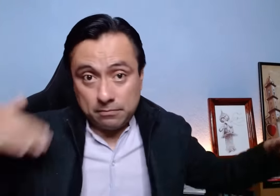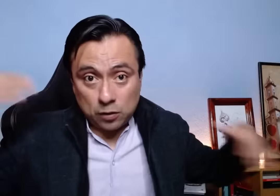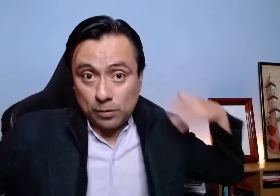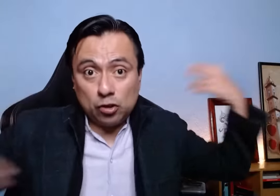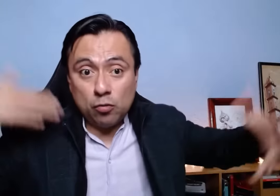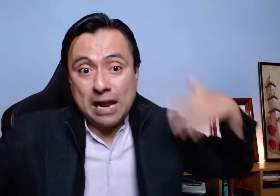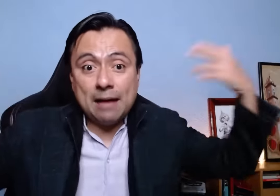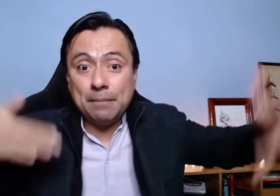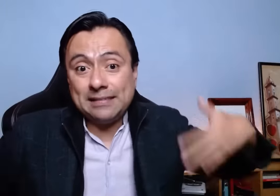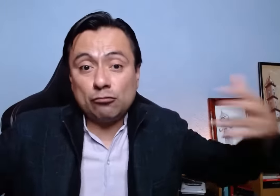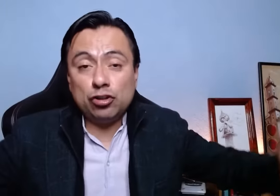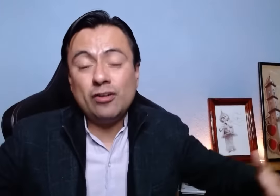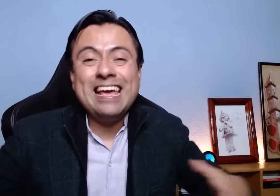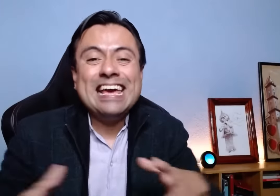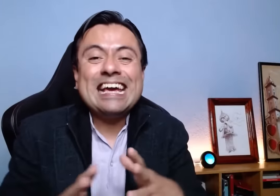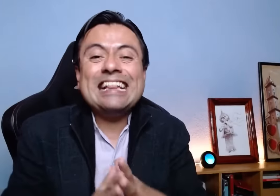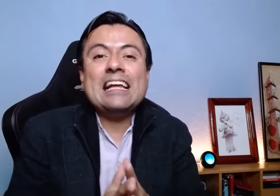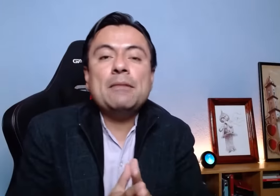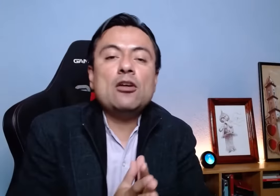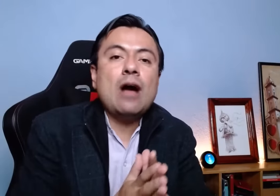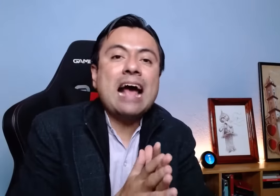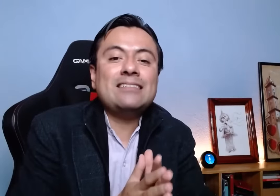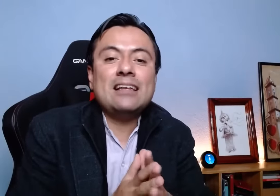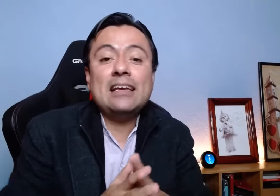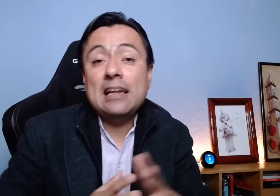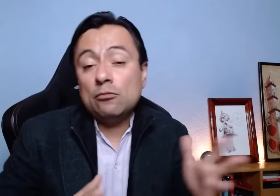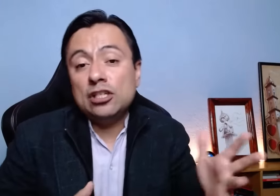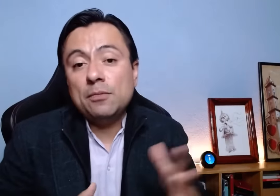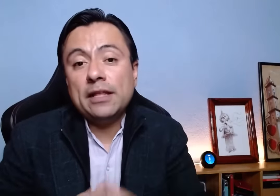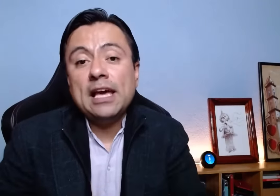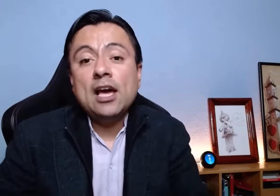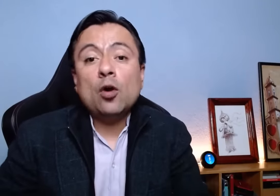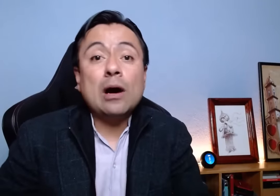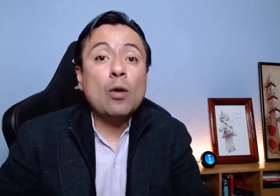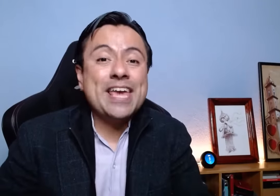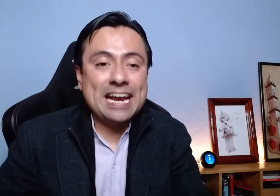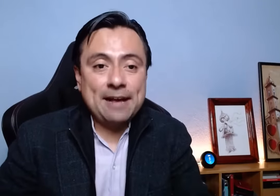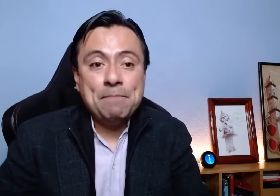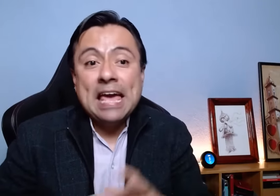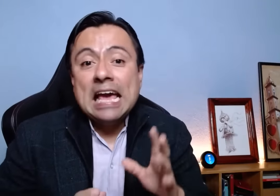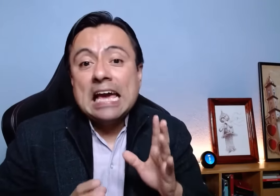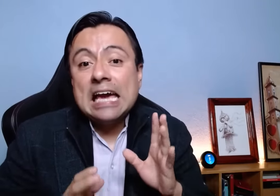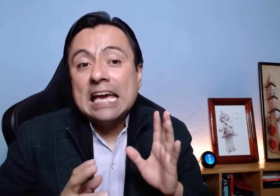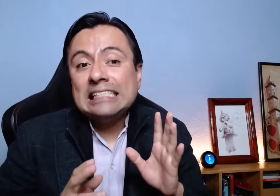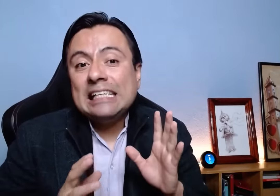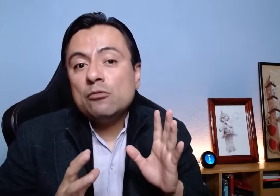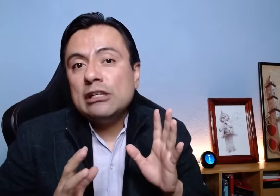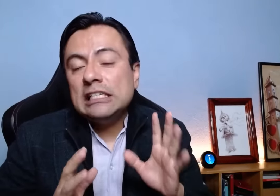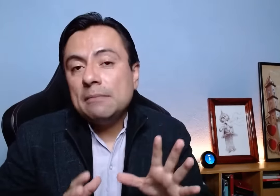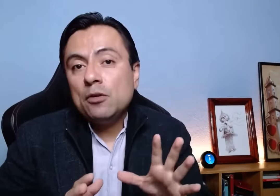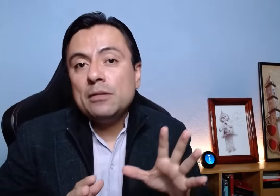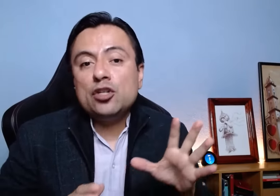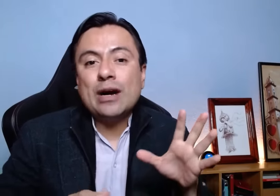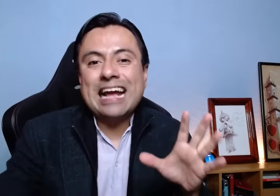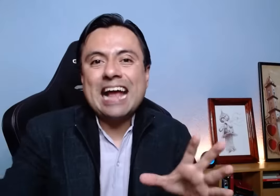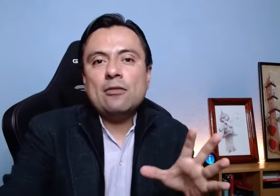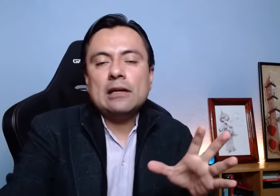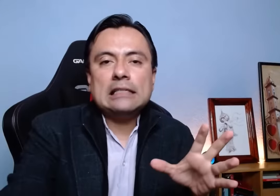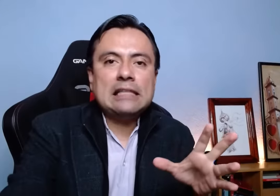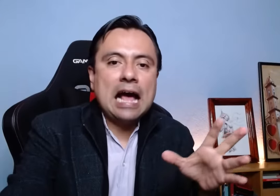managed to escape from his captors and started to a chase that ended up in the municipality of coahuayana east